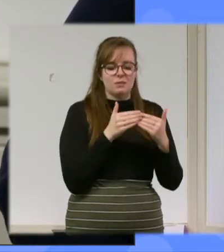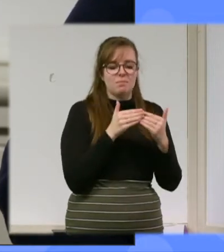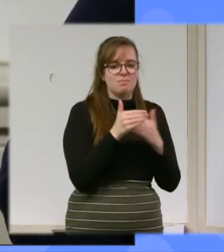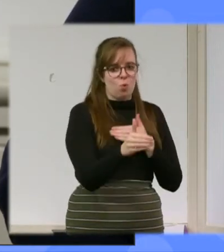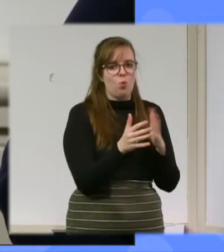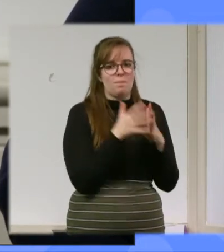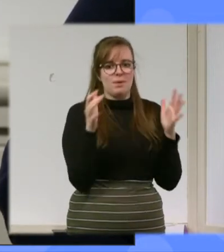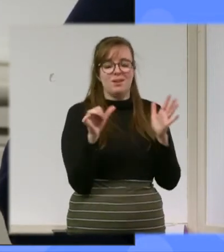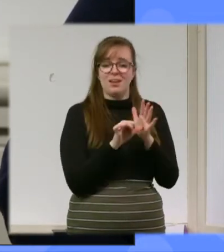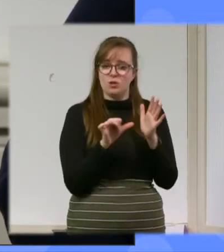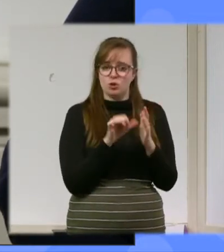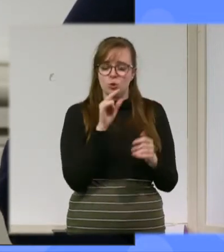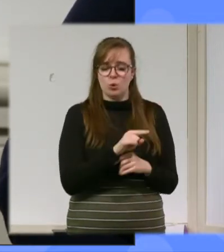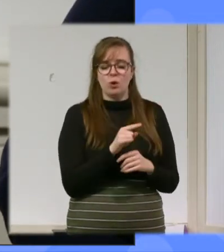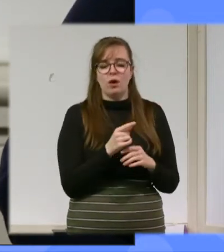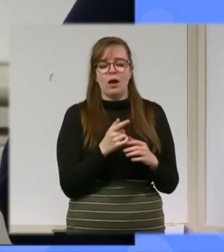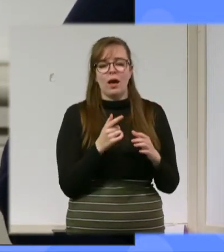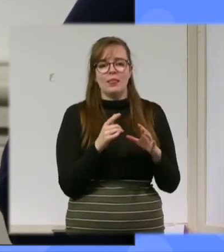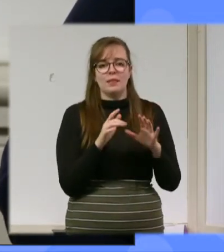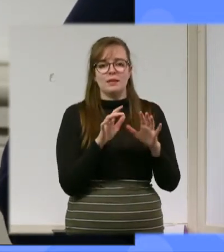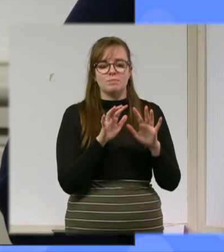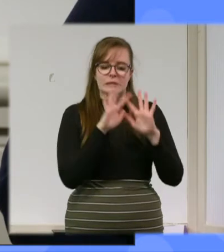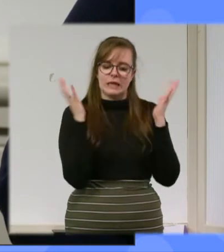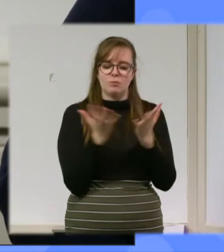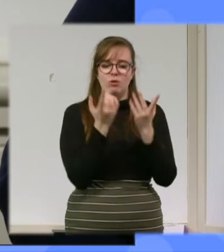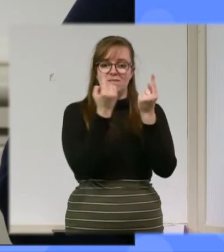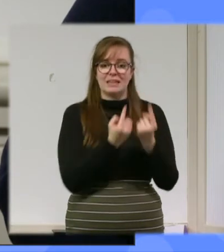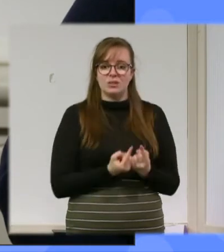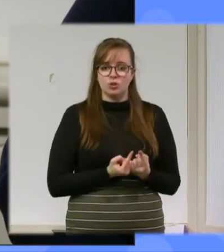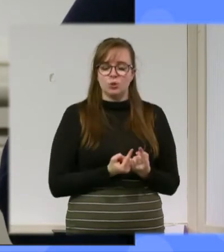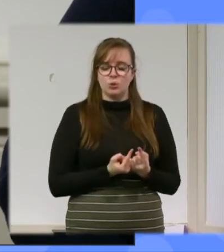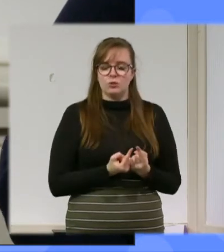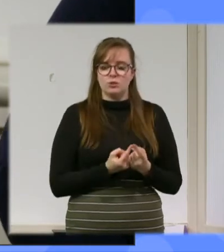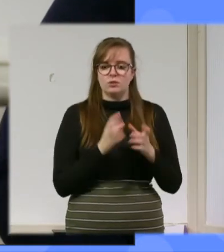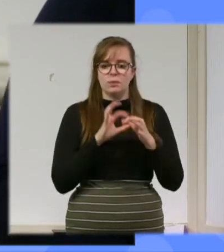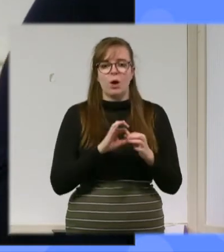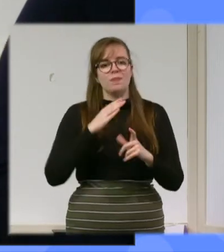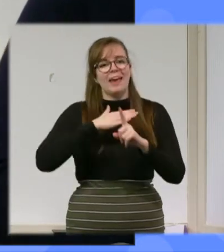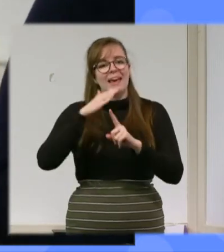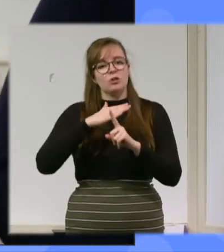and the the demographic issues around an ageing population which is a positive